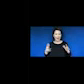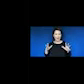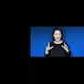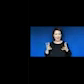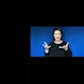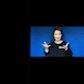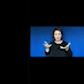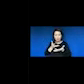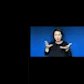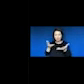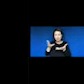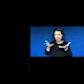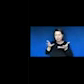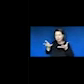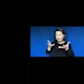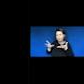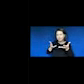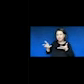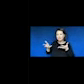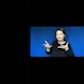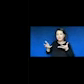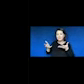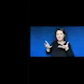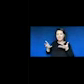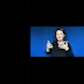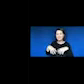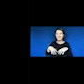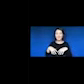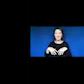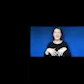as well as the different managers that were interviewing us throughout the tour, we were